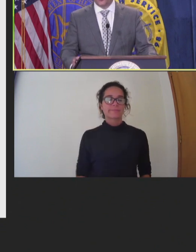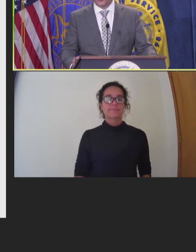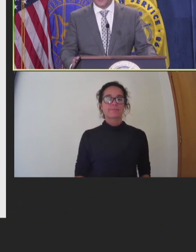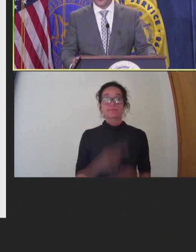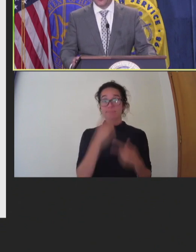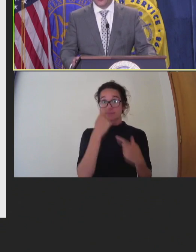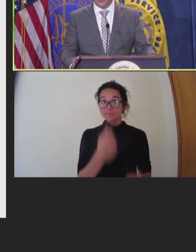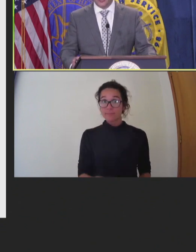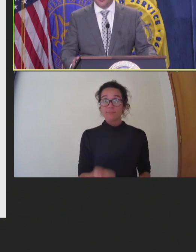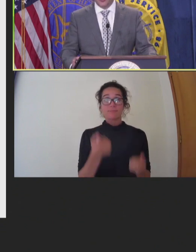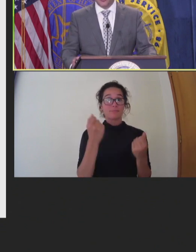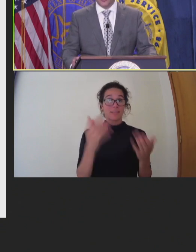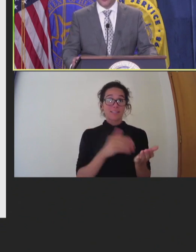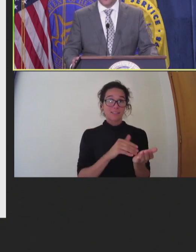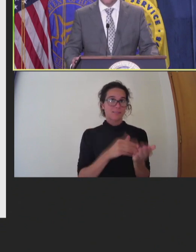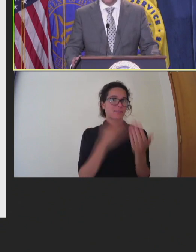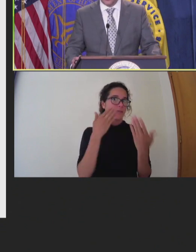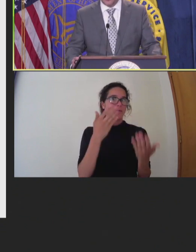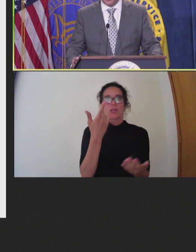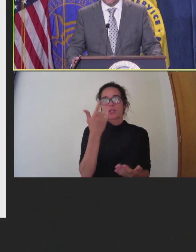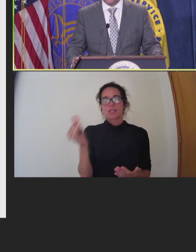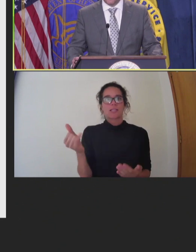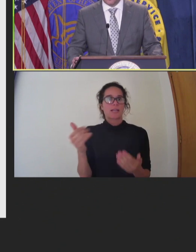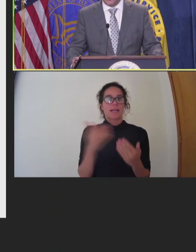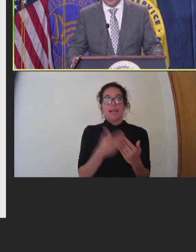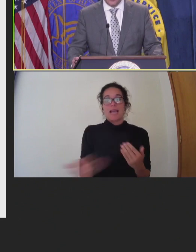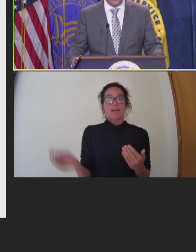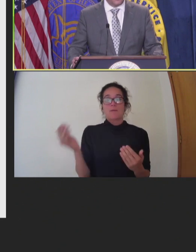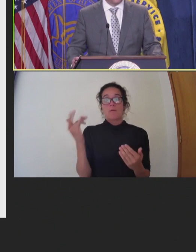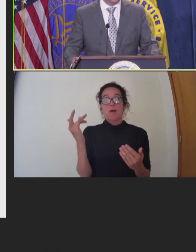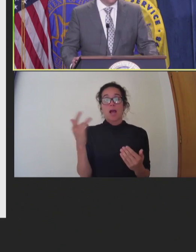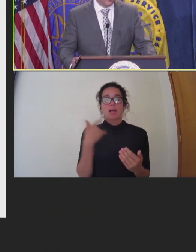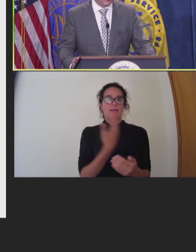what that looks like anymore. Because we haven't seen it because of vaccines. So, we had to do a